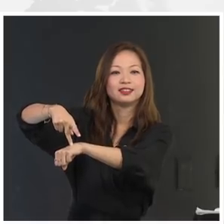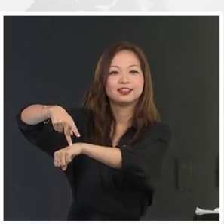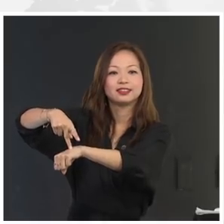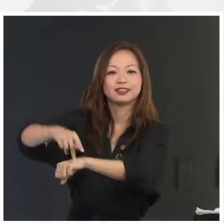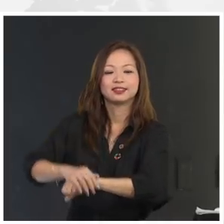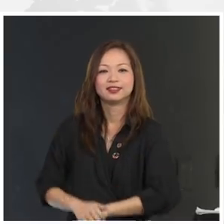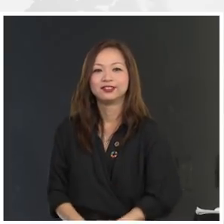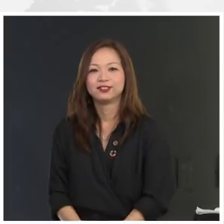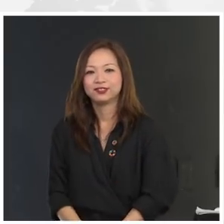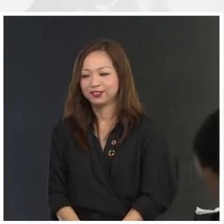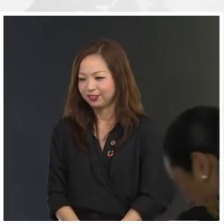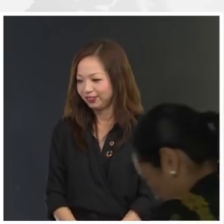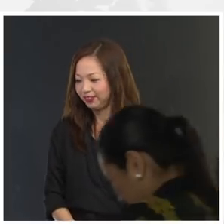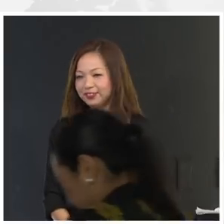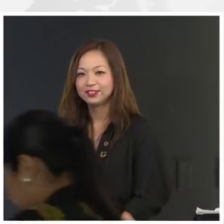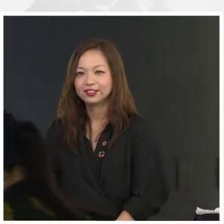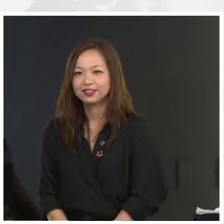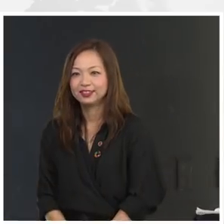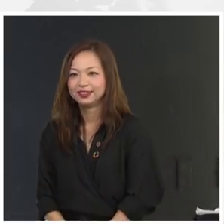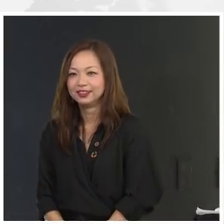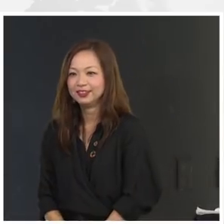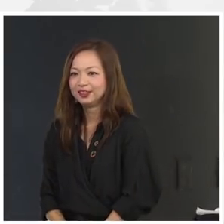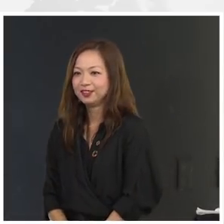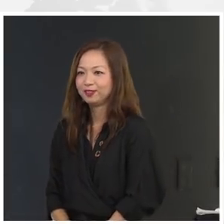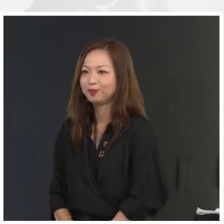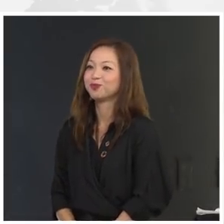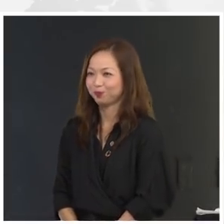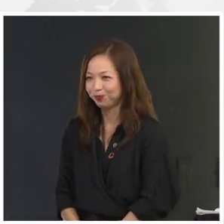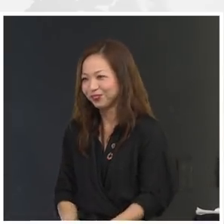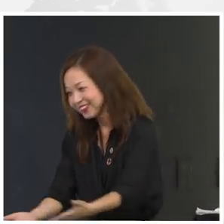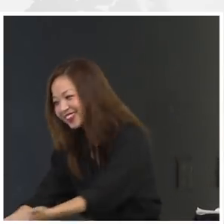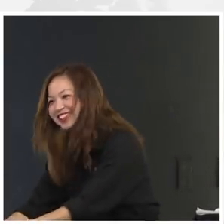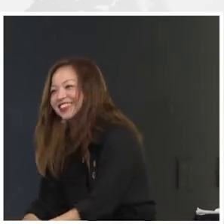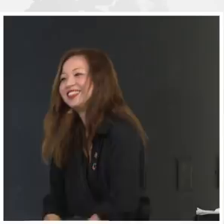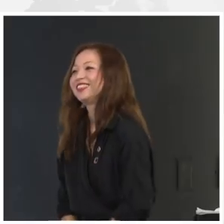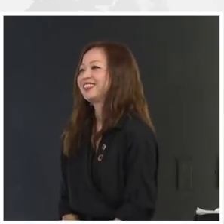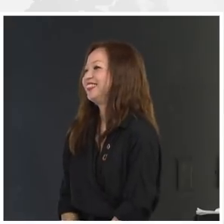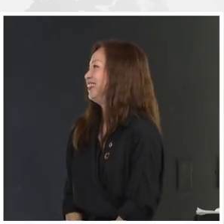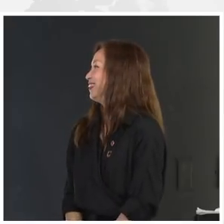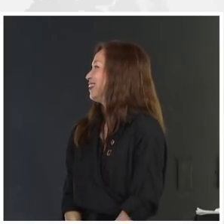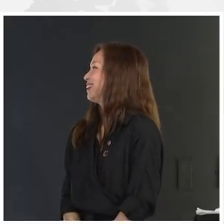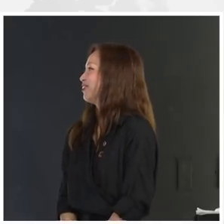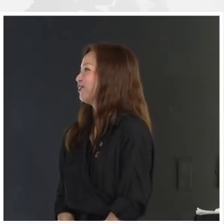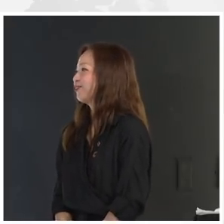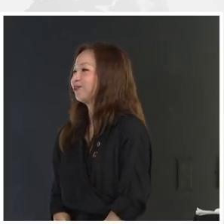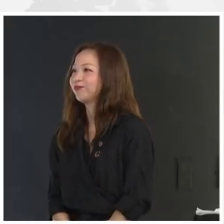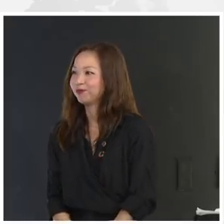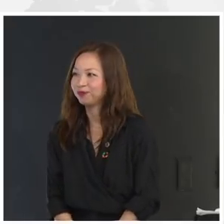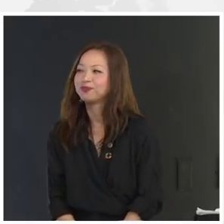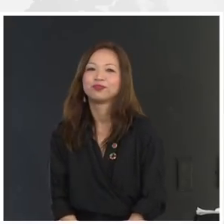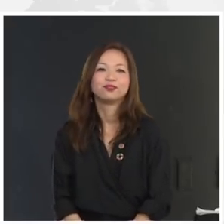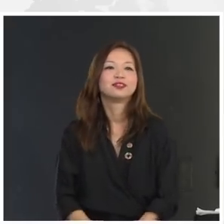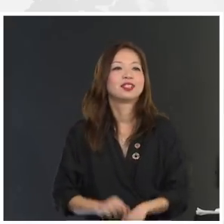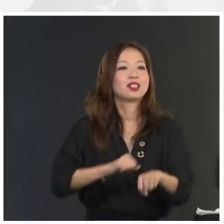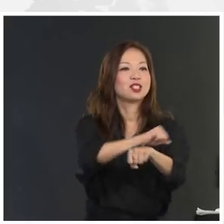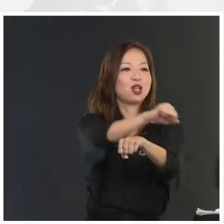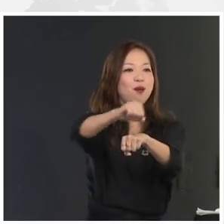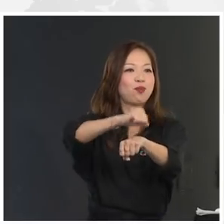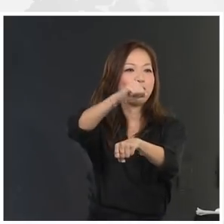Pakistan, Azim Kaum. Welcome. Philippines. Ms. Christine